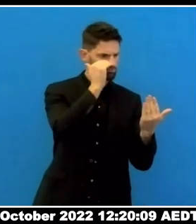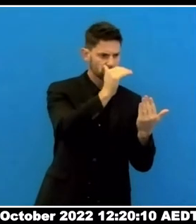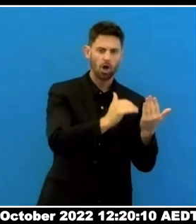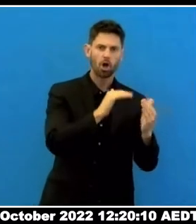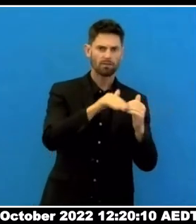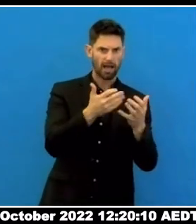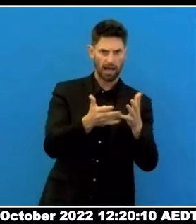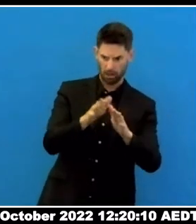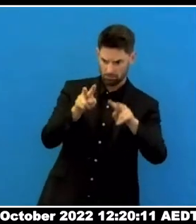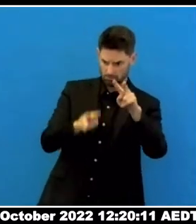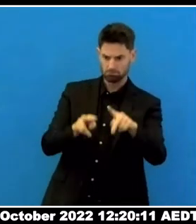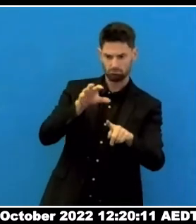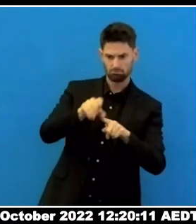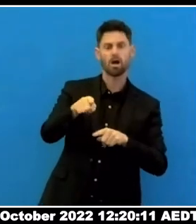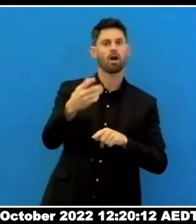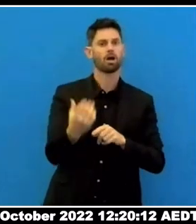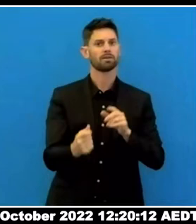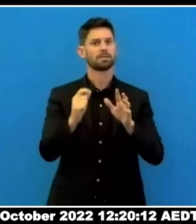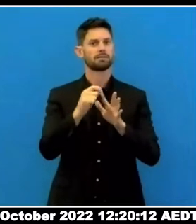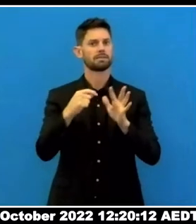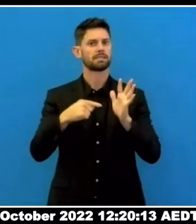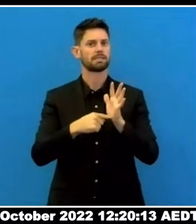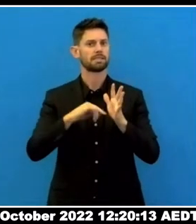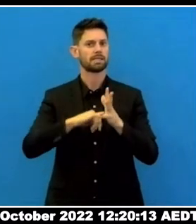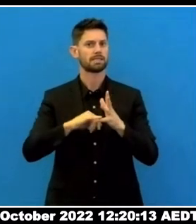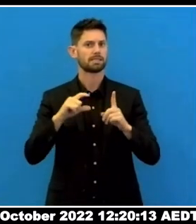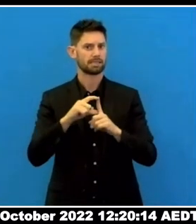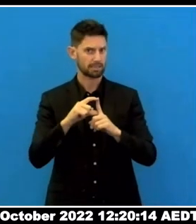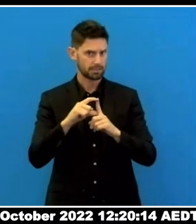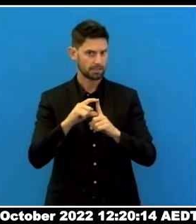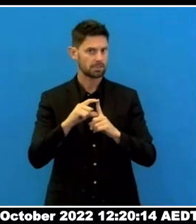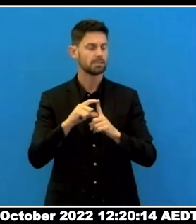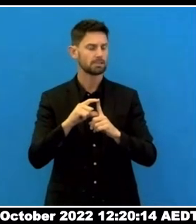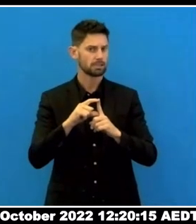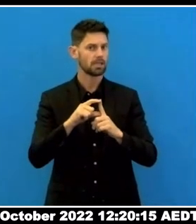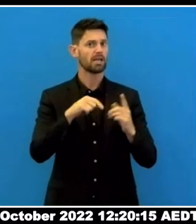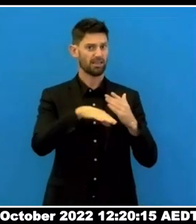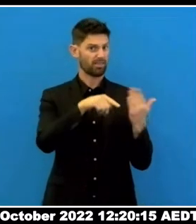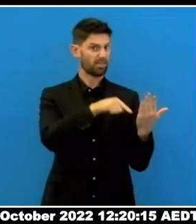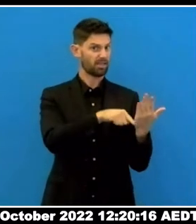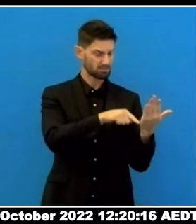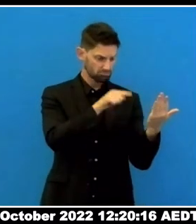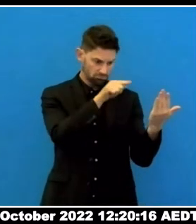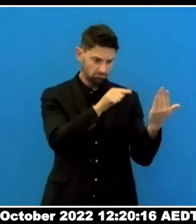for post traumatic stress disorder, some of the characteristics